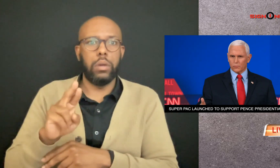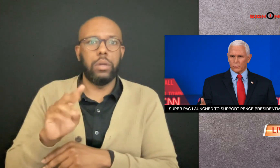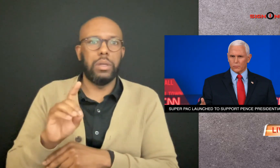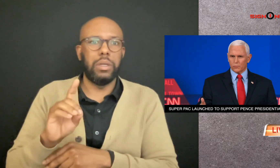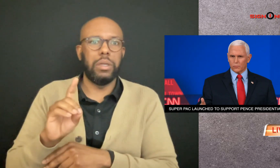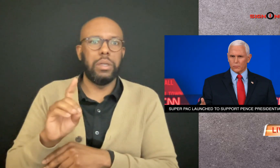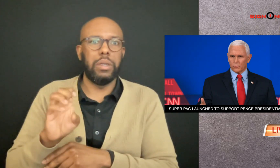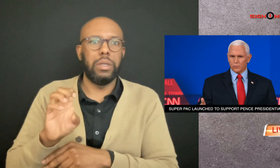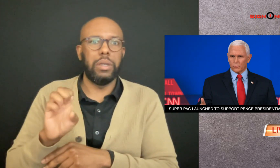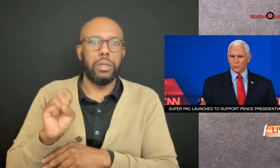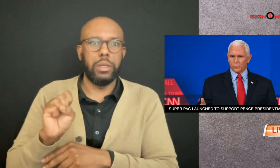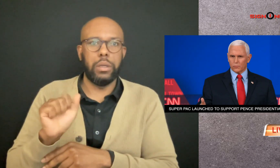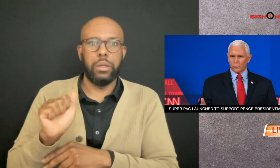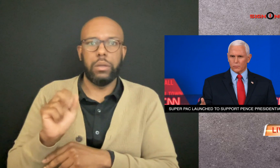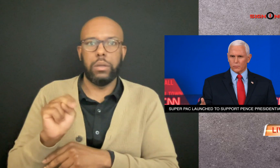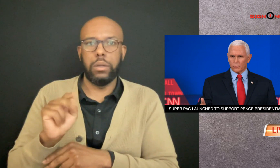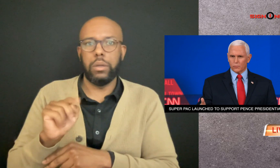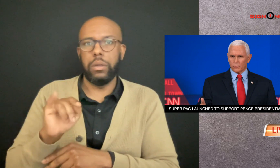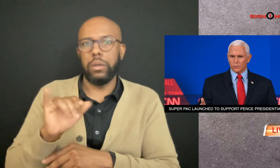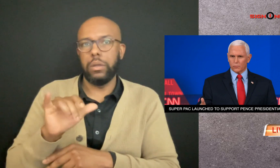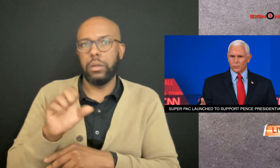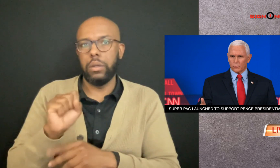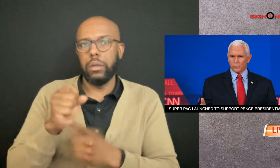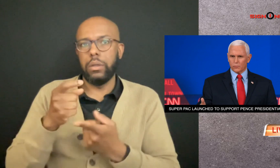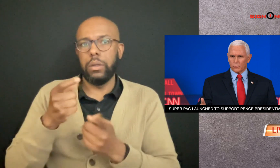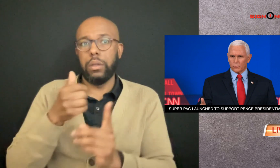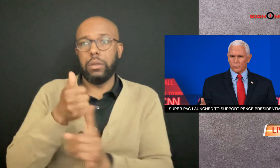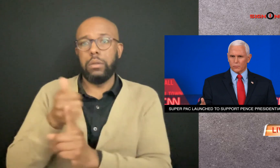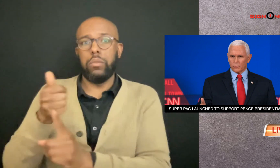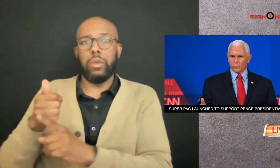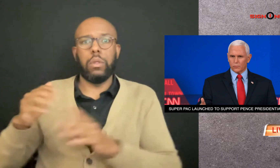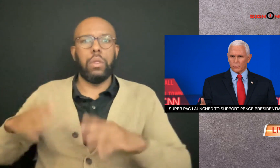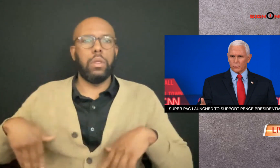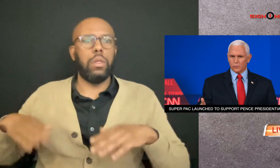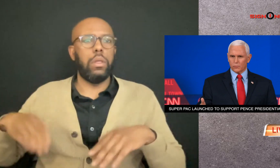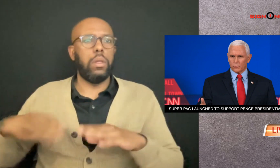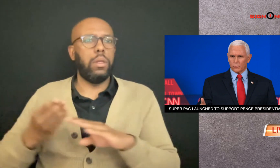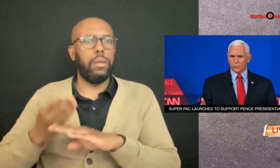Trump and Florida Governor Ron DeSantis who has yet to formally announce a presidential